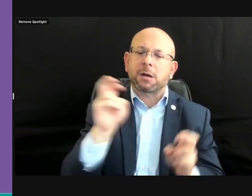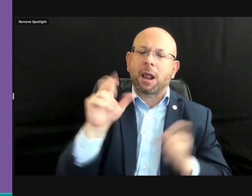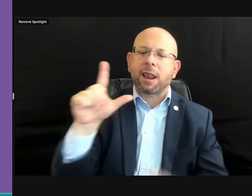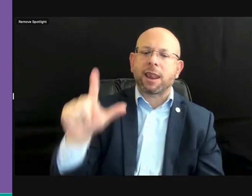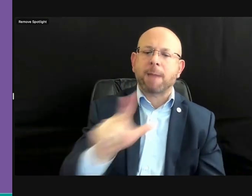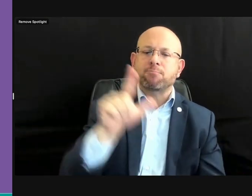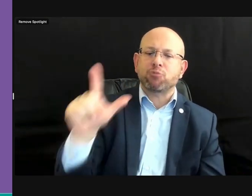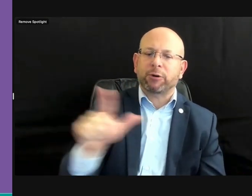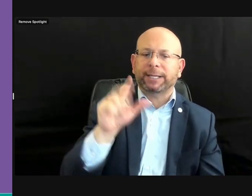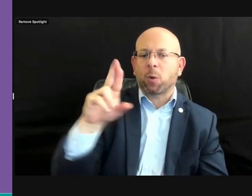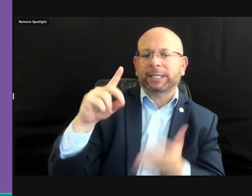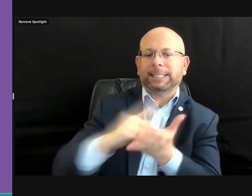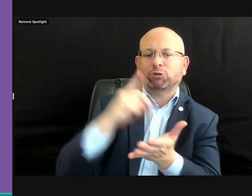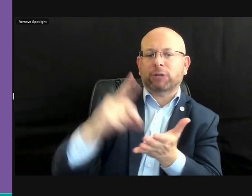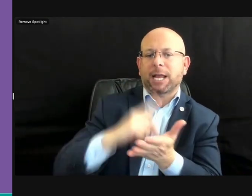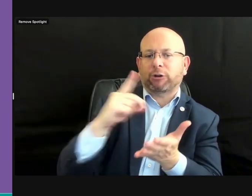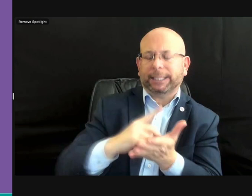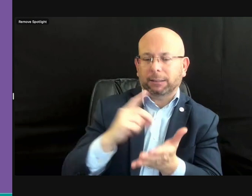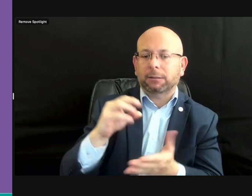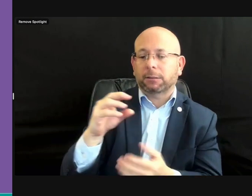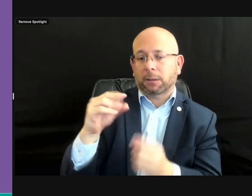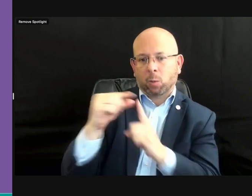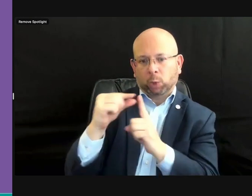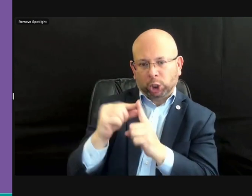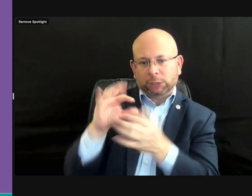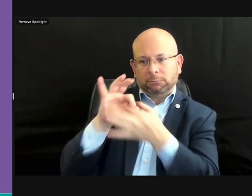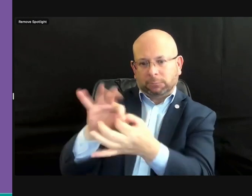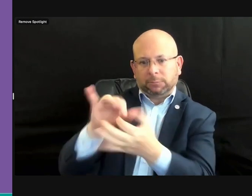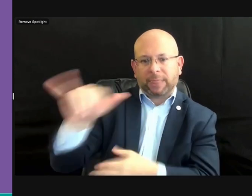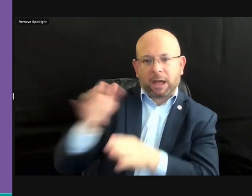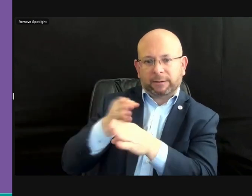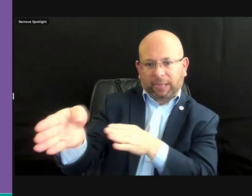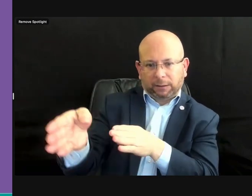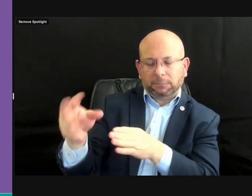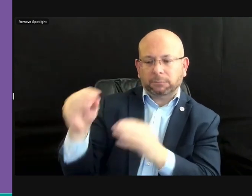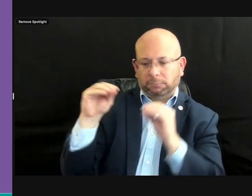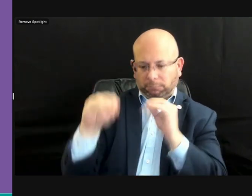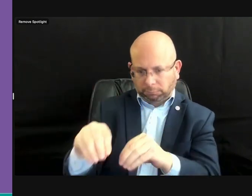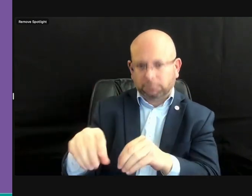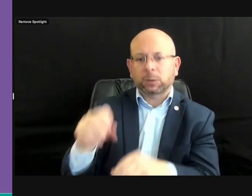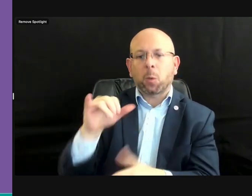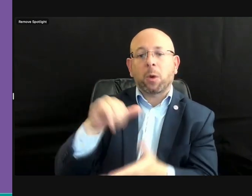or computer technology class, a library or dictionary of terminology related to that field